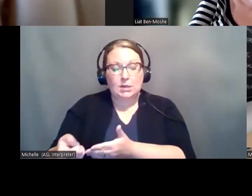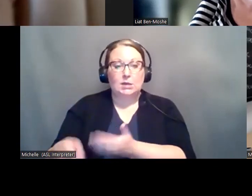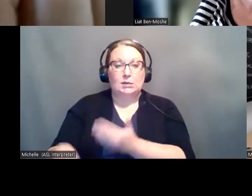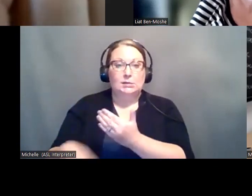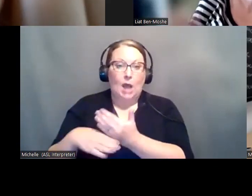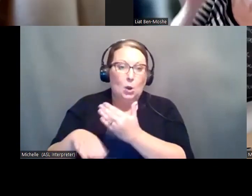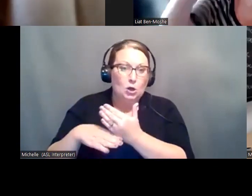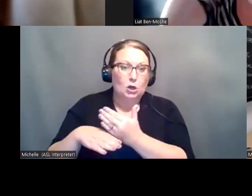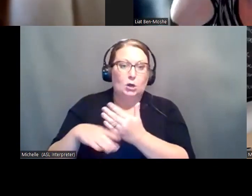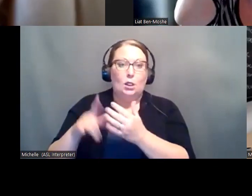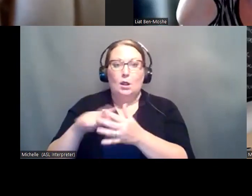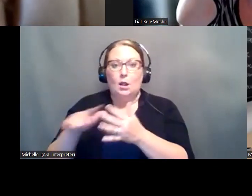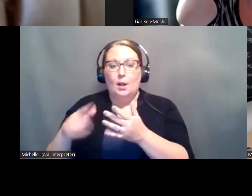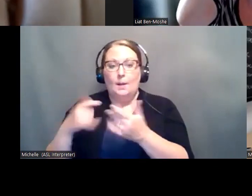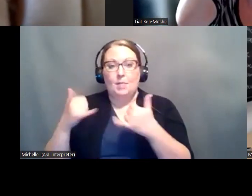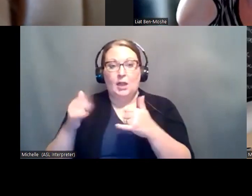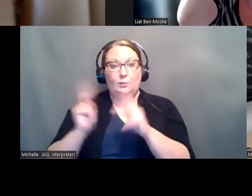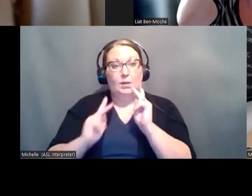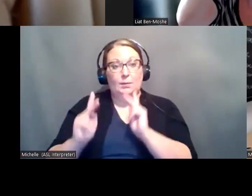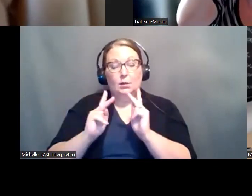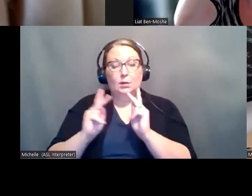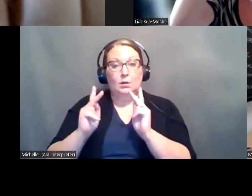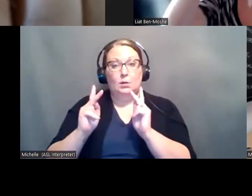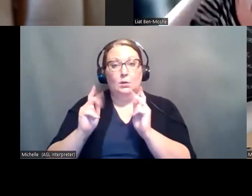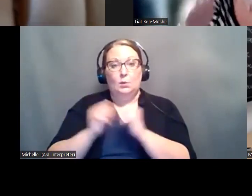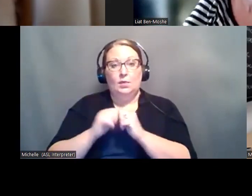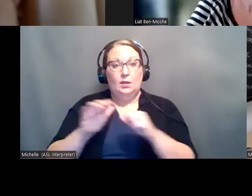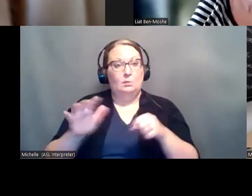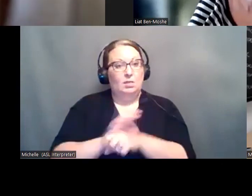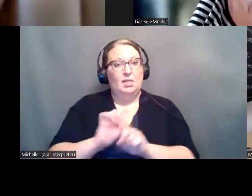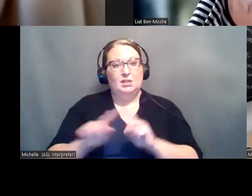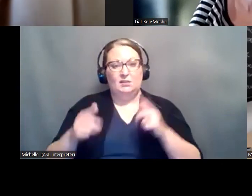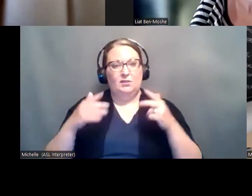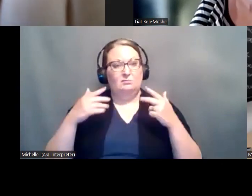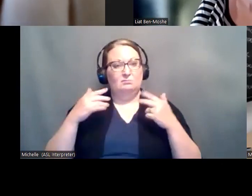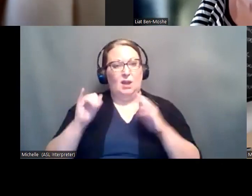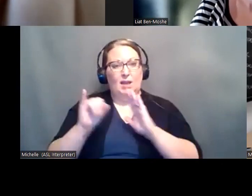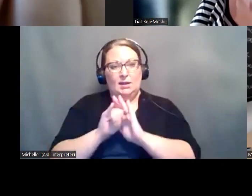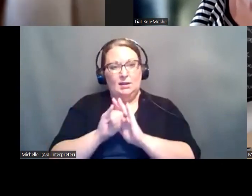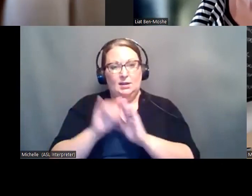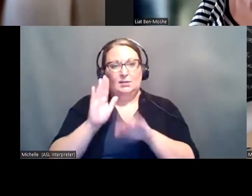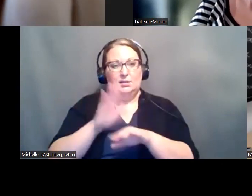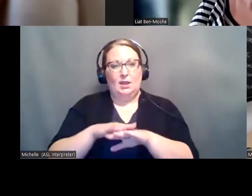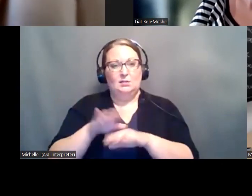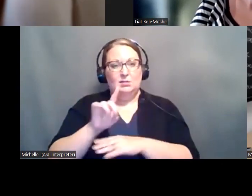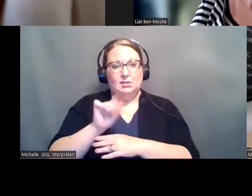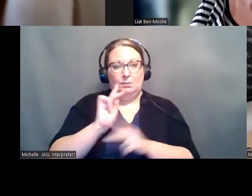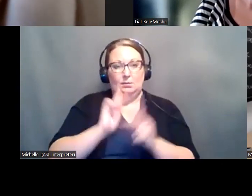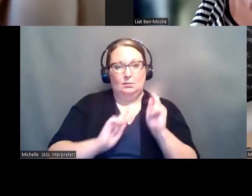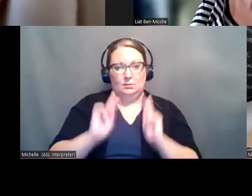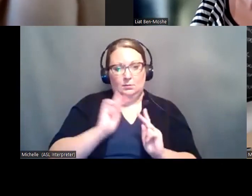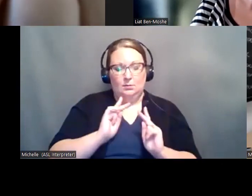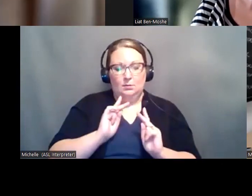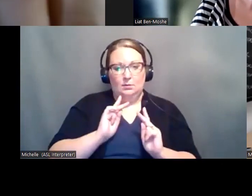by folks who hold different identities than those who are disabled. I mean, I suck at basketball,